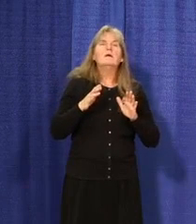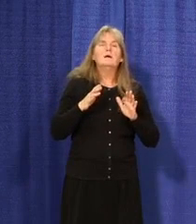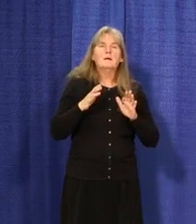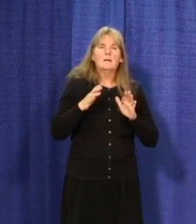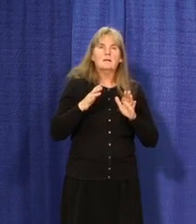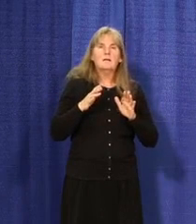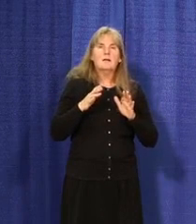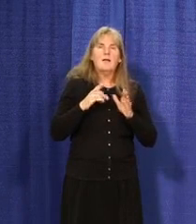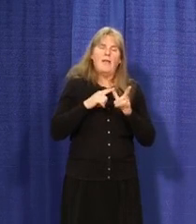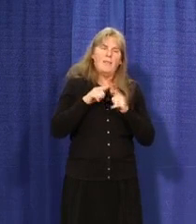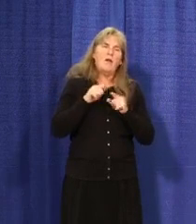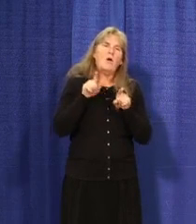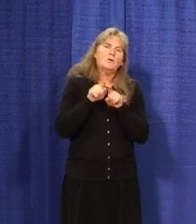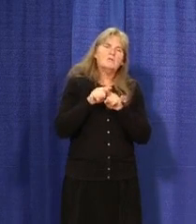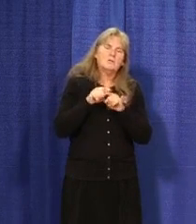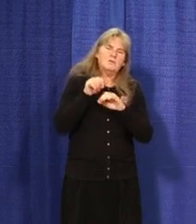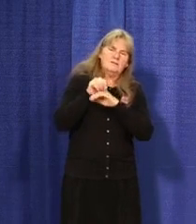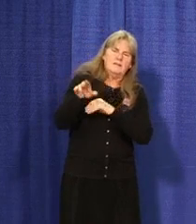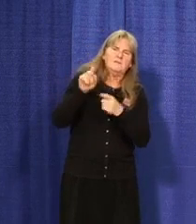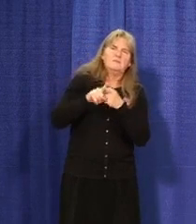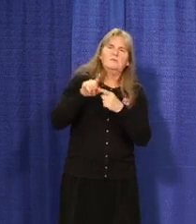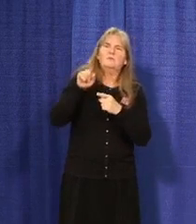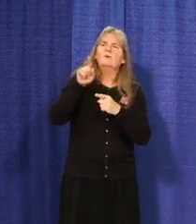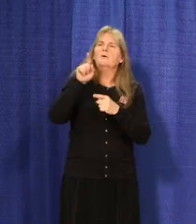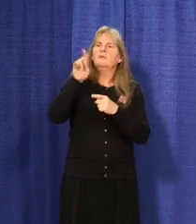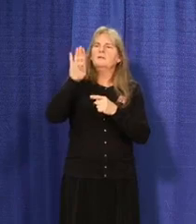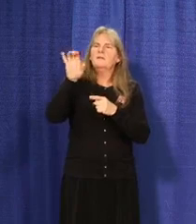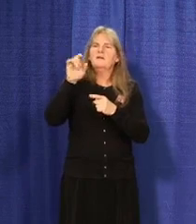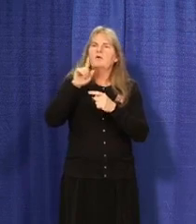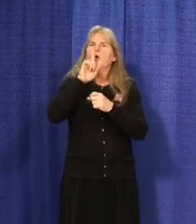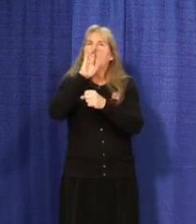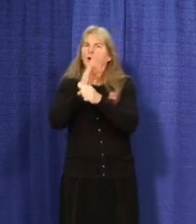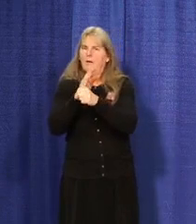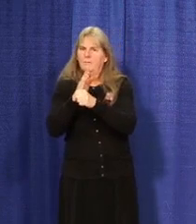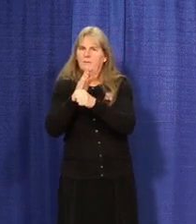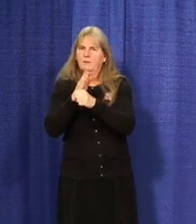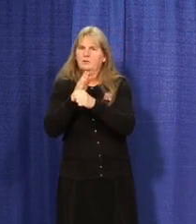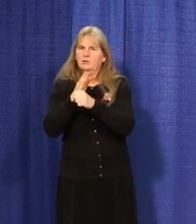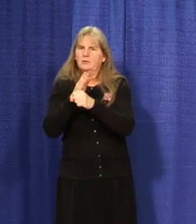check in BC. But we are definitely using that and sort of doing gate triage